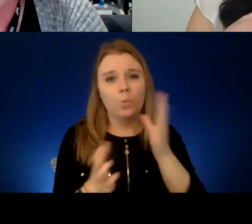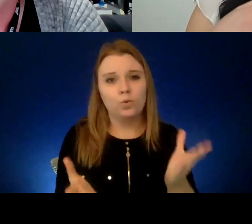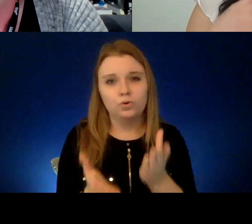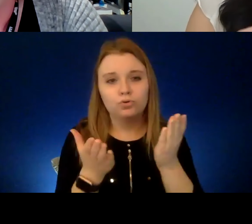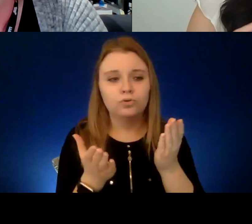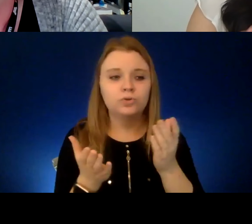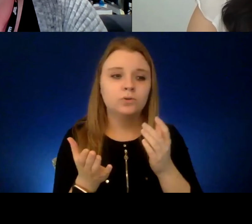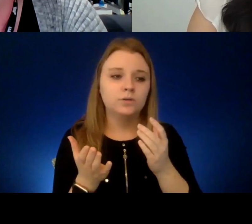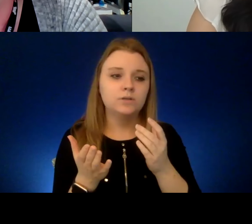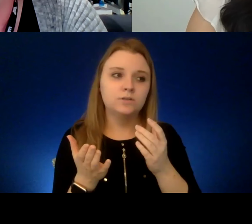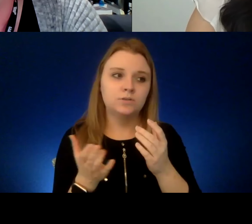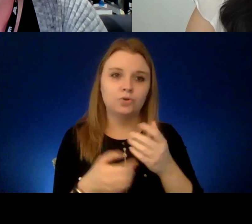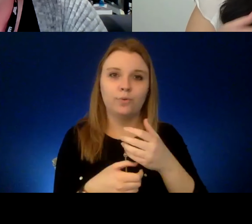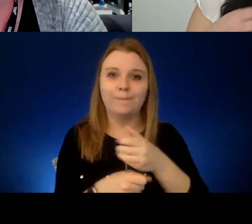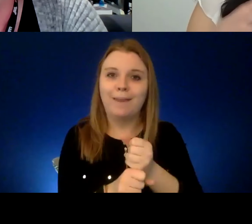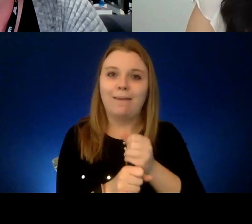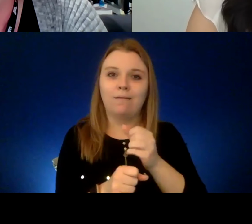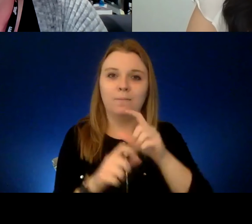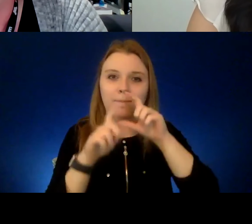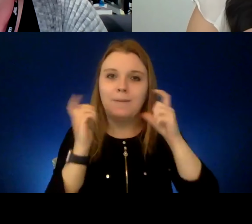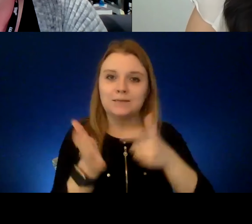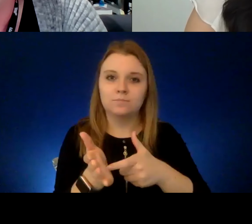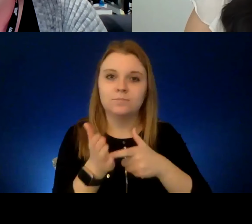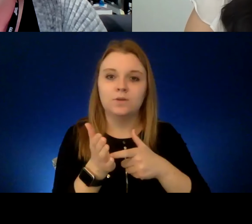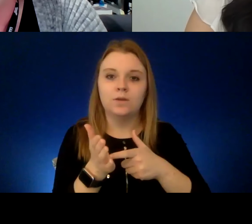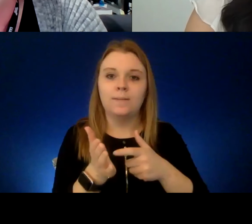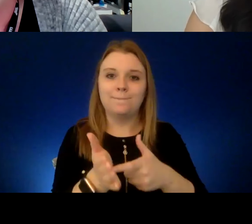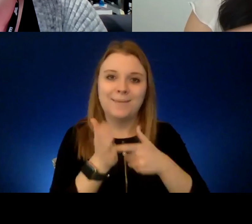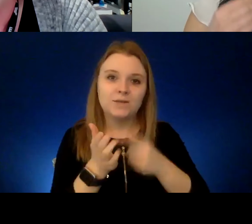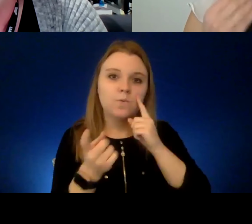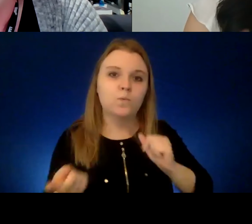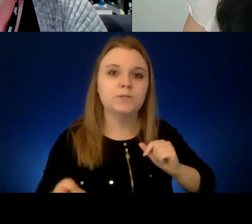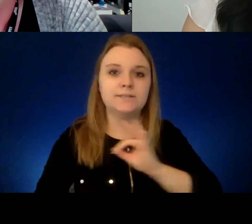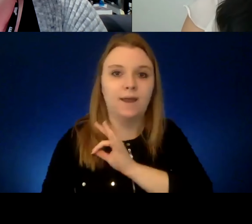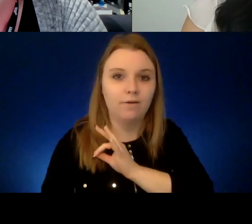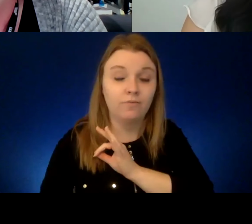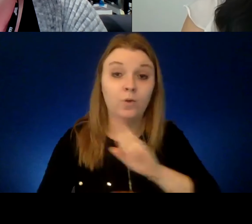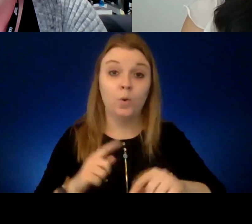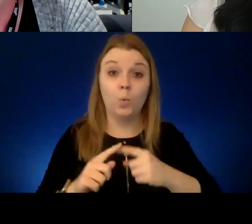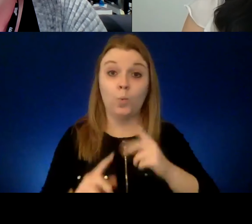is to make the mask mandate mandatory for your staff because when people come into your space